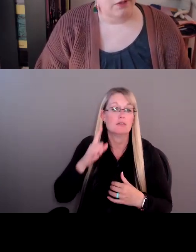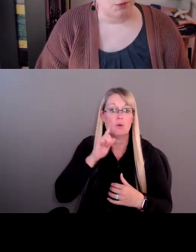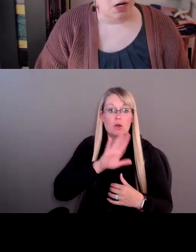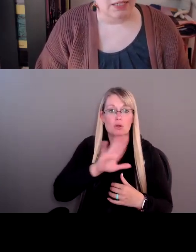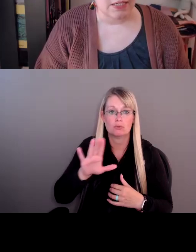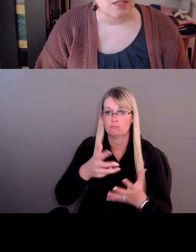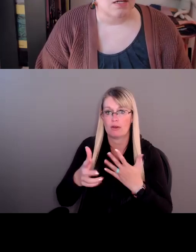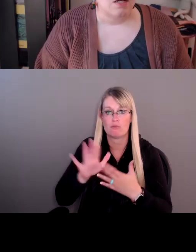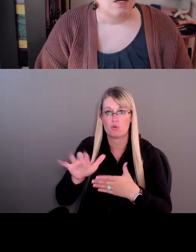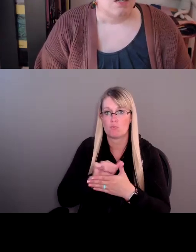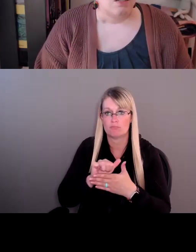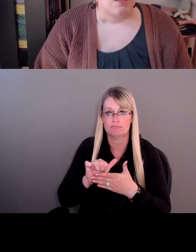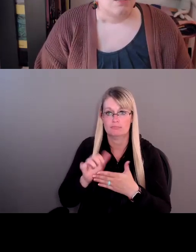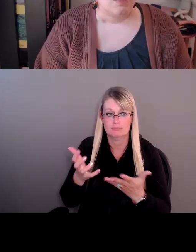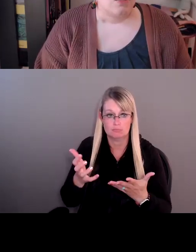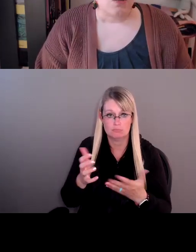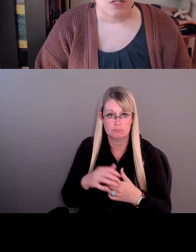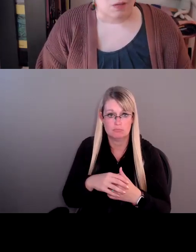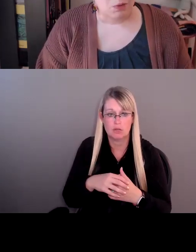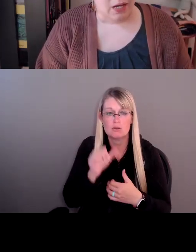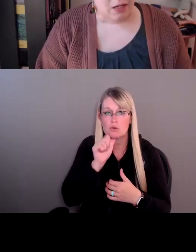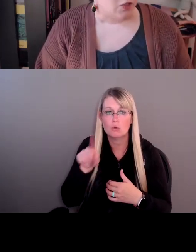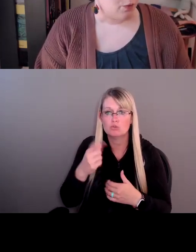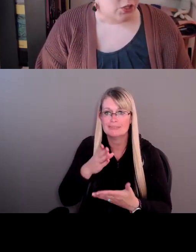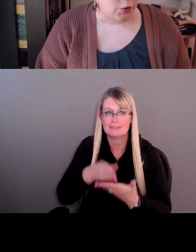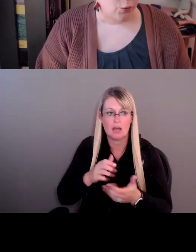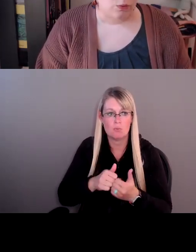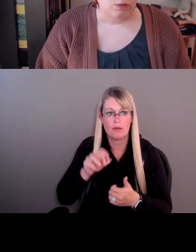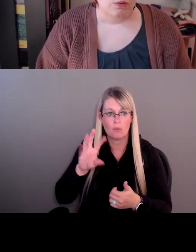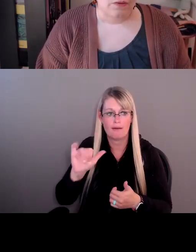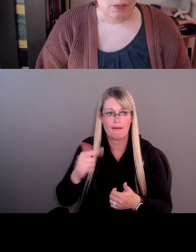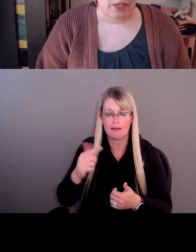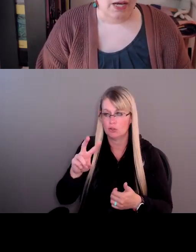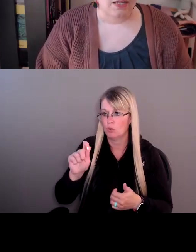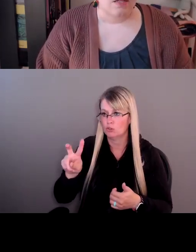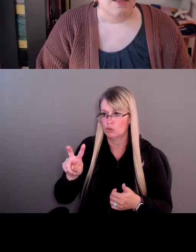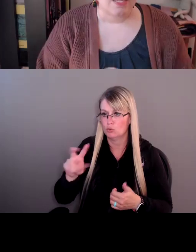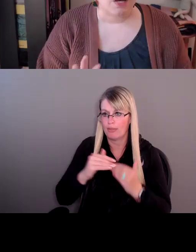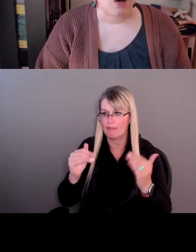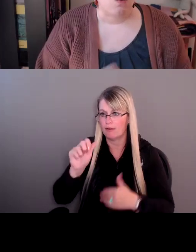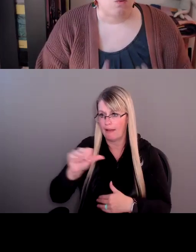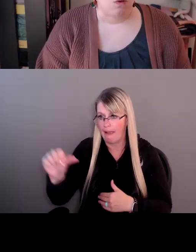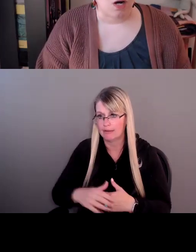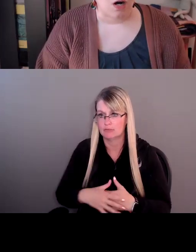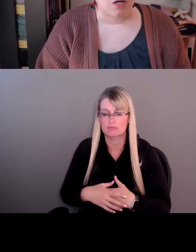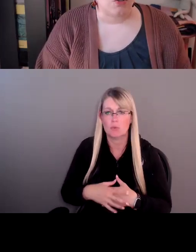your product is, don't just stop at 2.2 level AA come to think about what our AAA